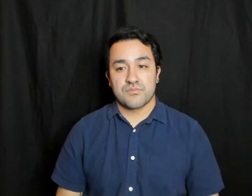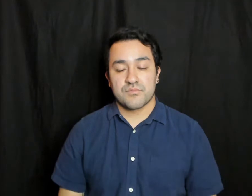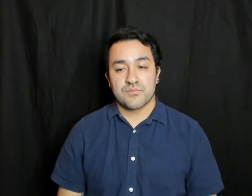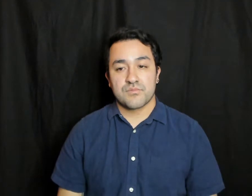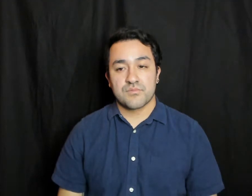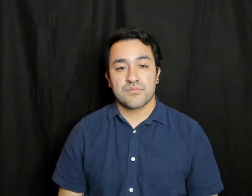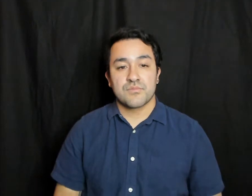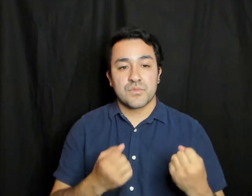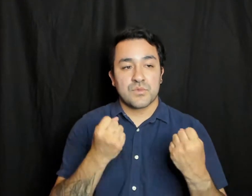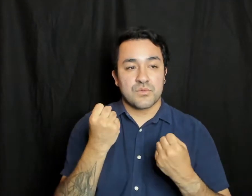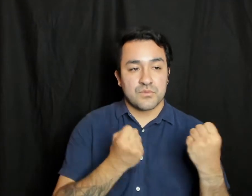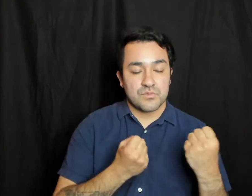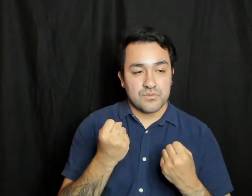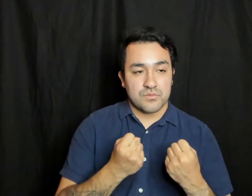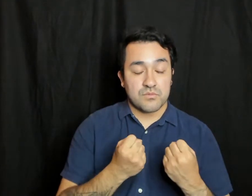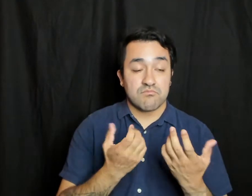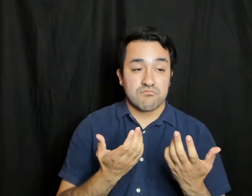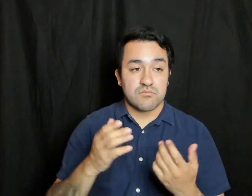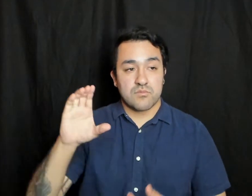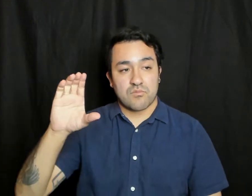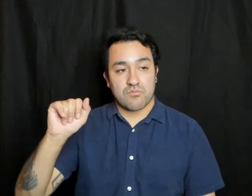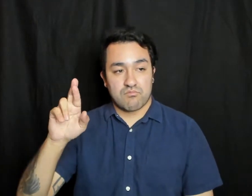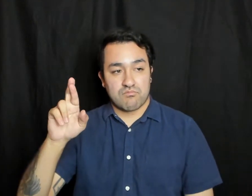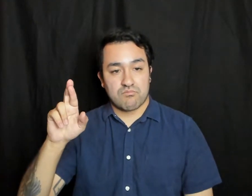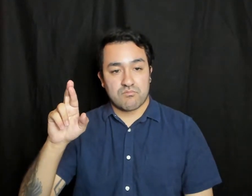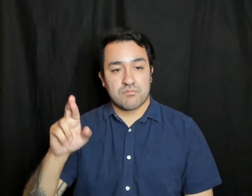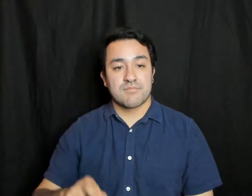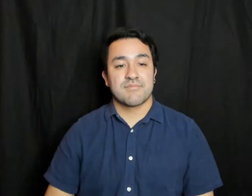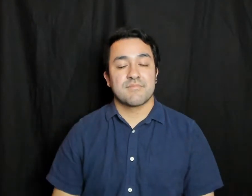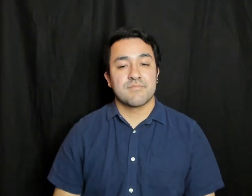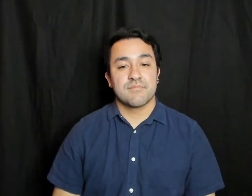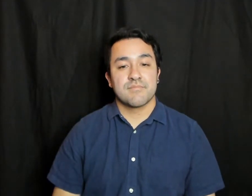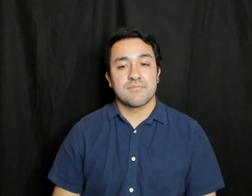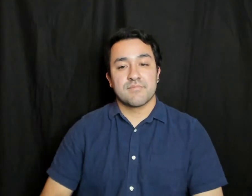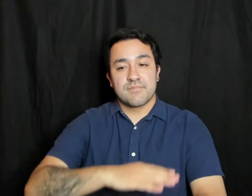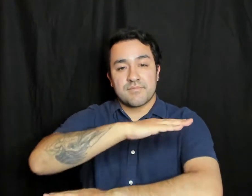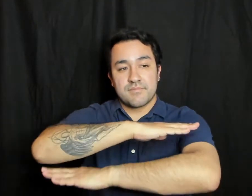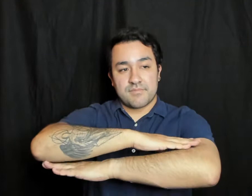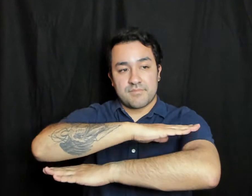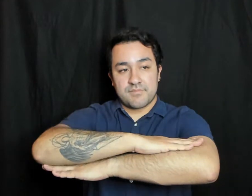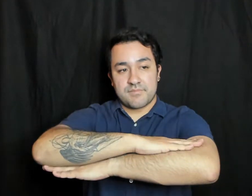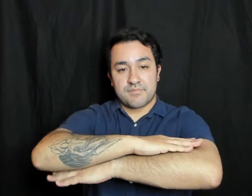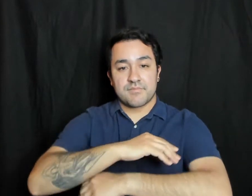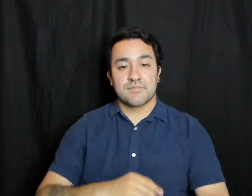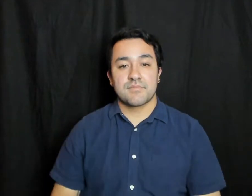CAR; fs:(car) TABLE; DESK